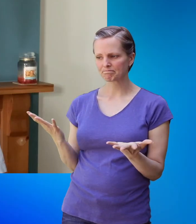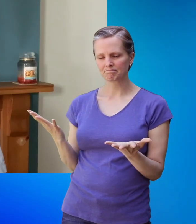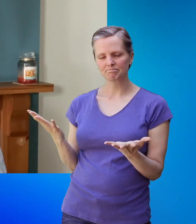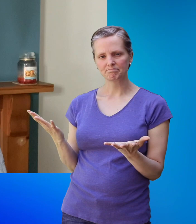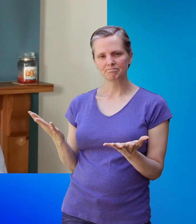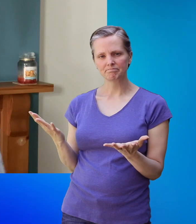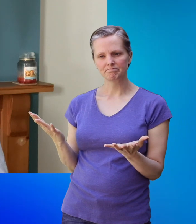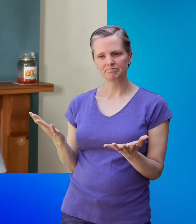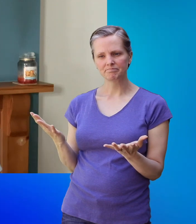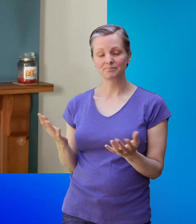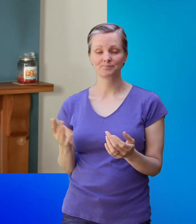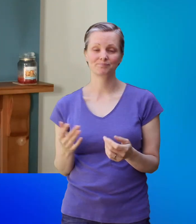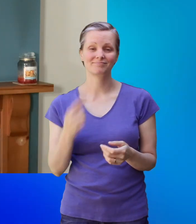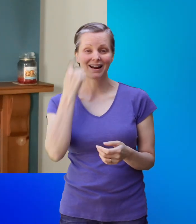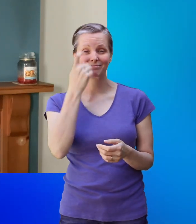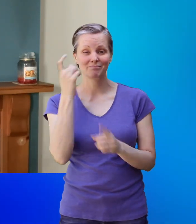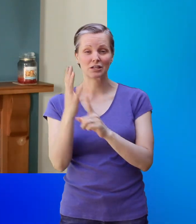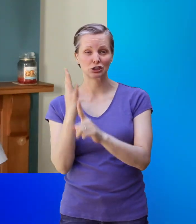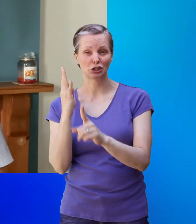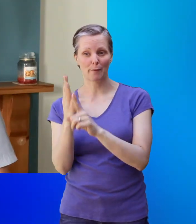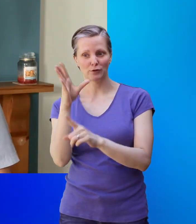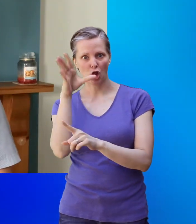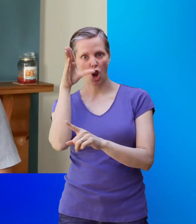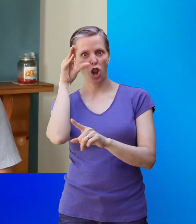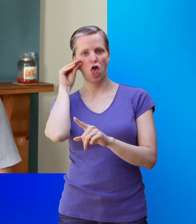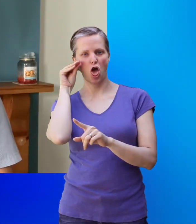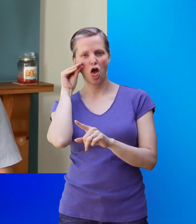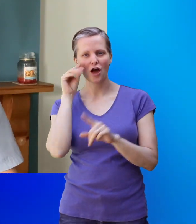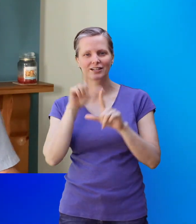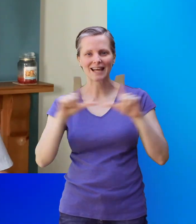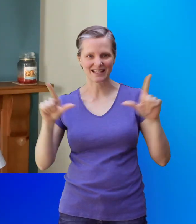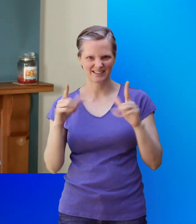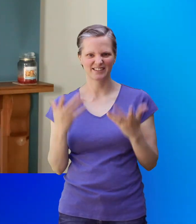I guess the disciples learnt quite a lesson that day. In fact they looked at